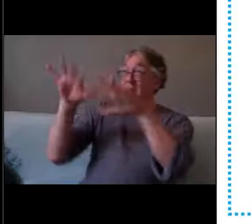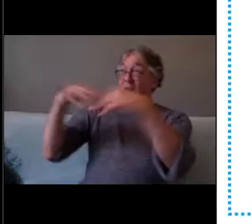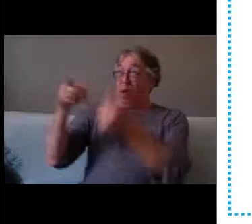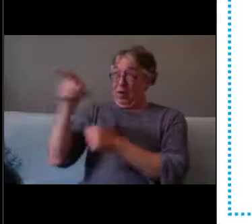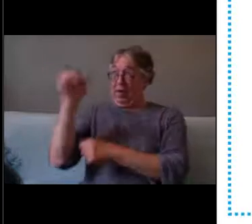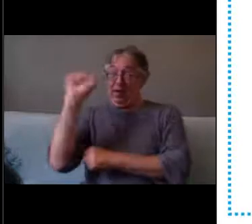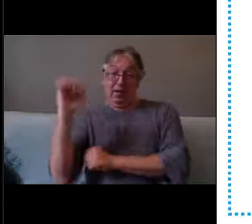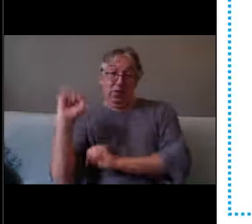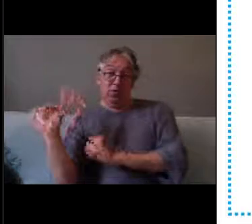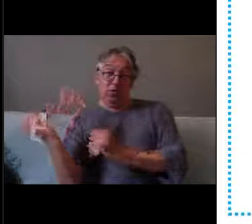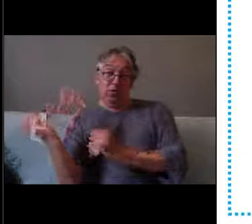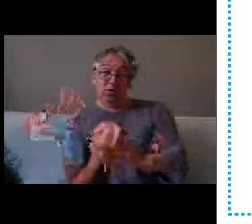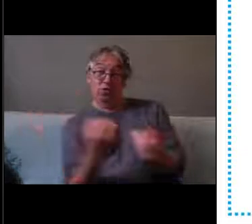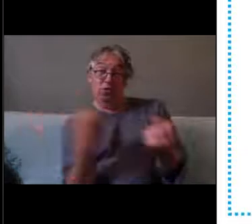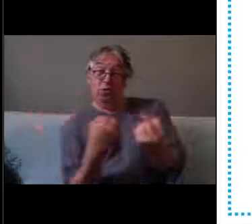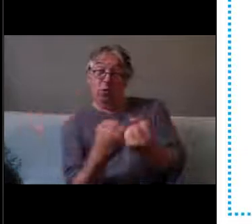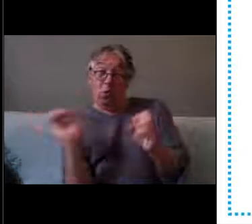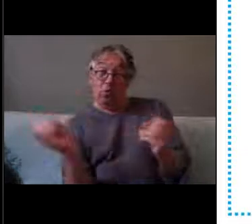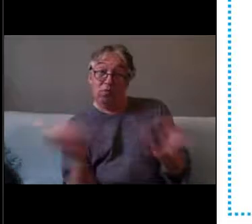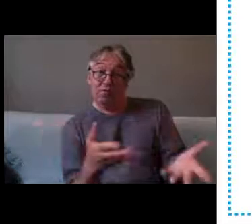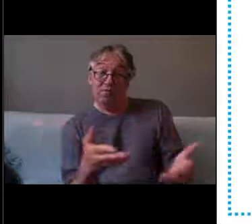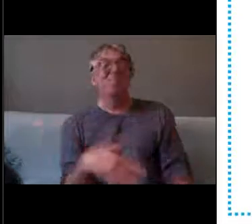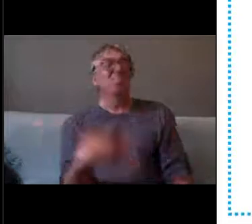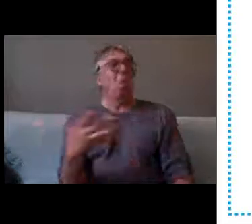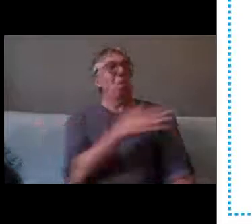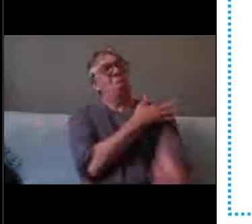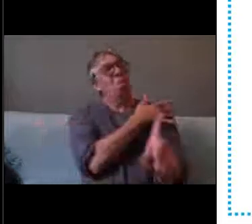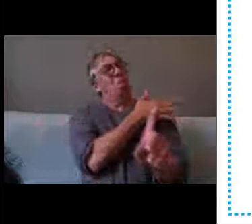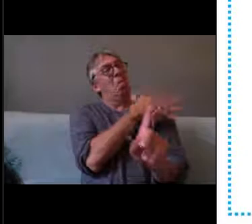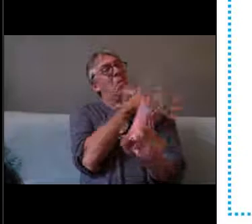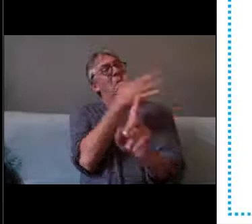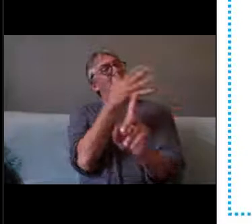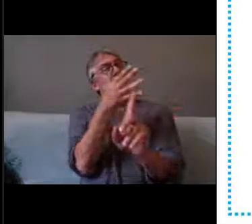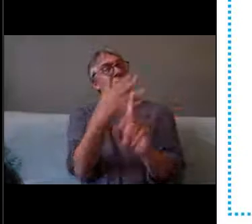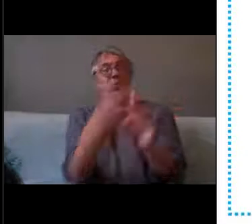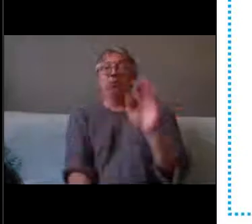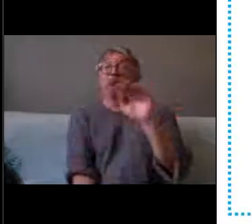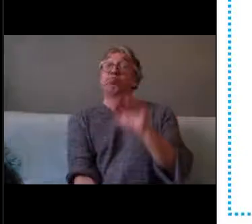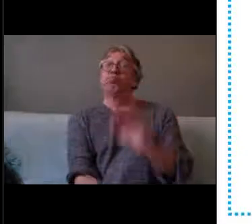When the crisis hits, the COVID-19 experience in Ireland,